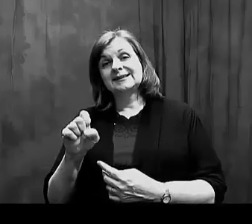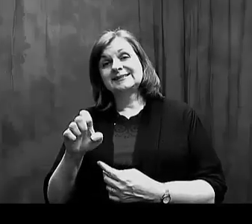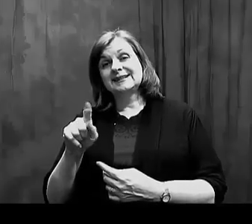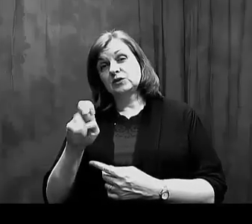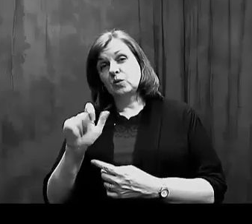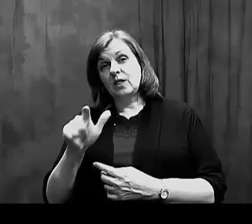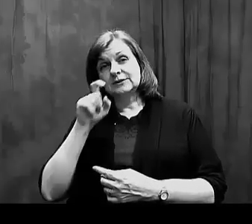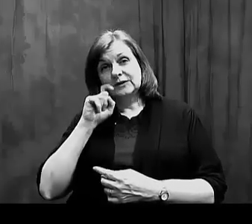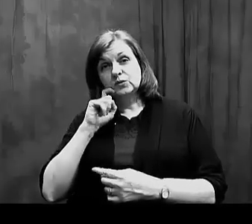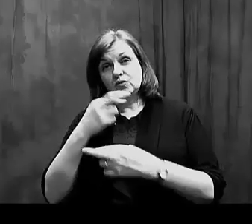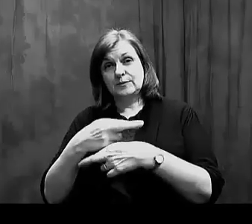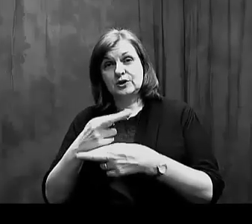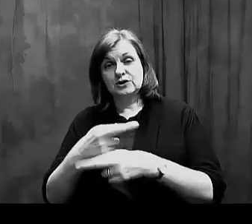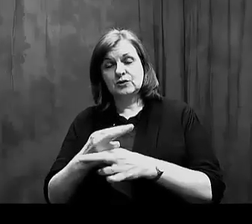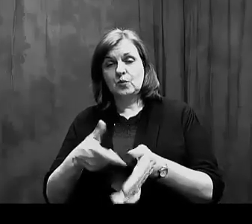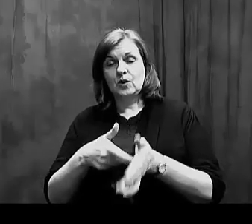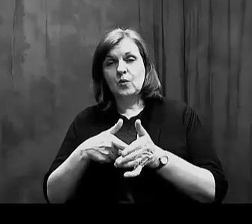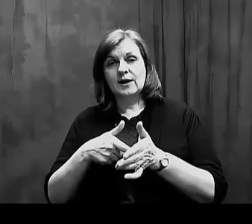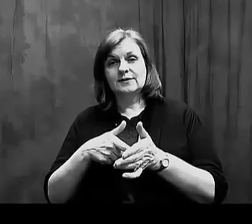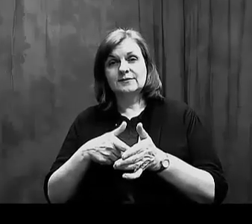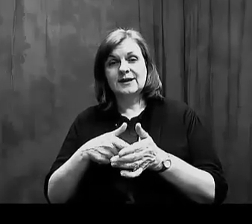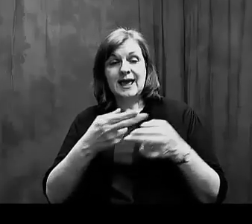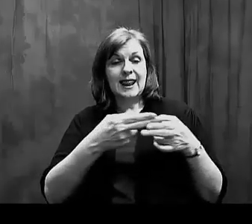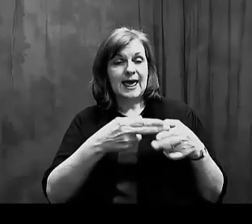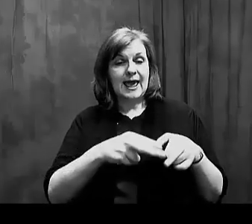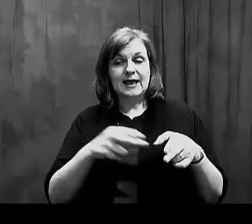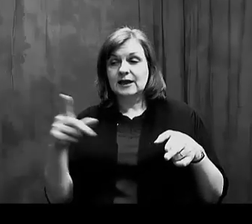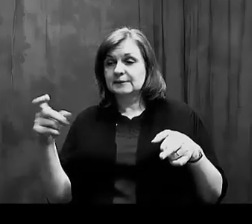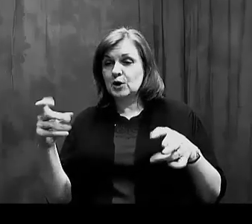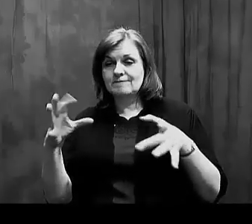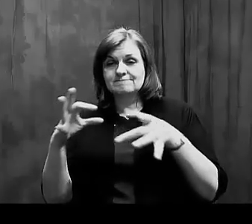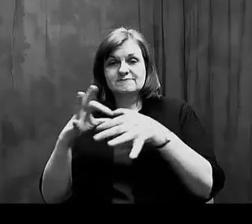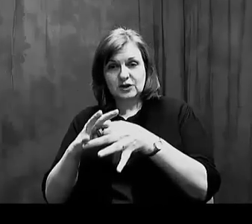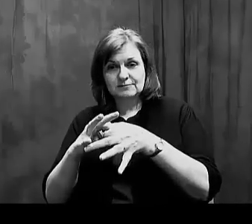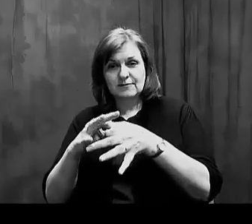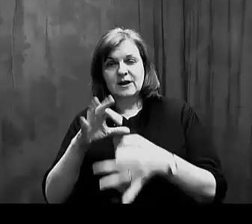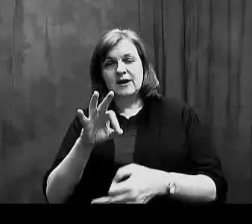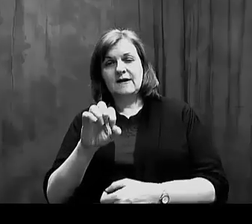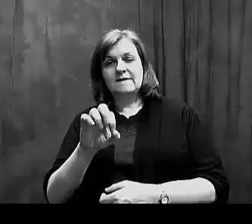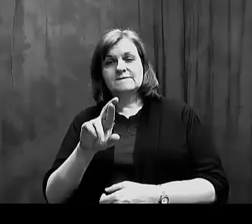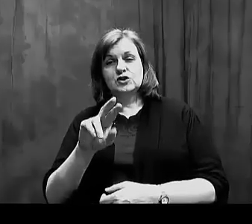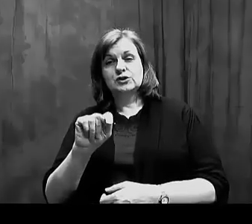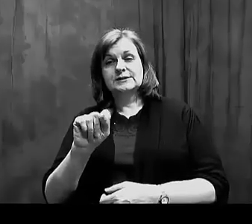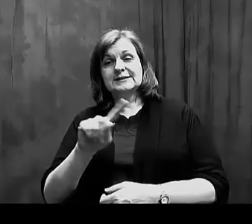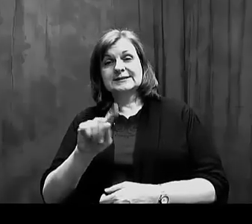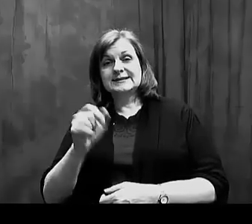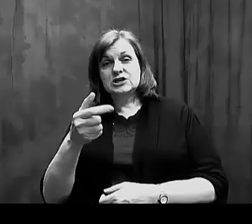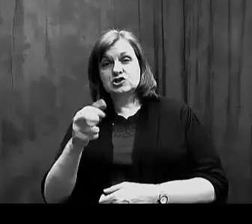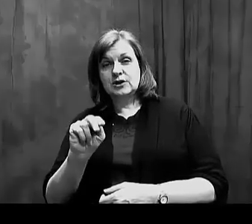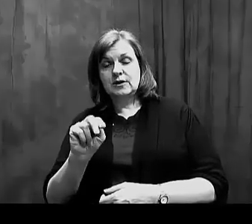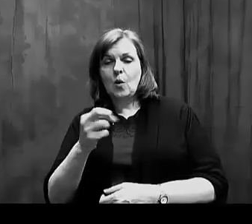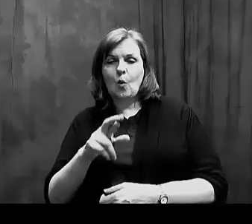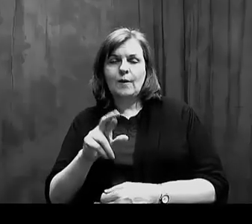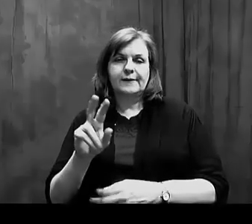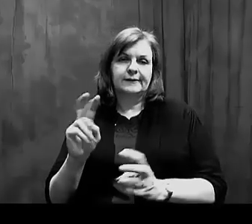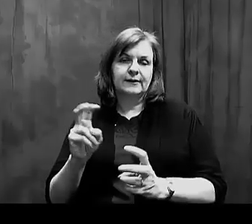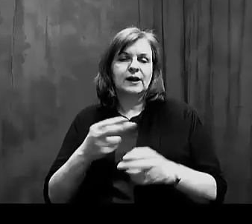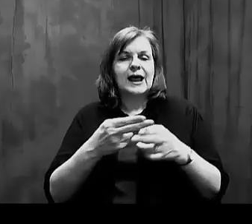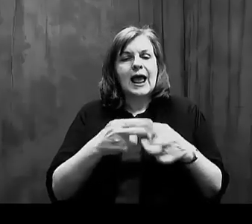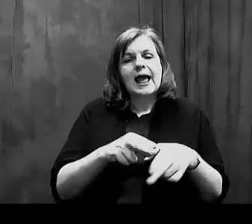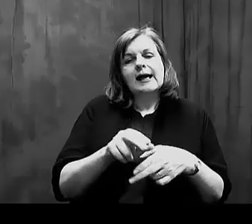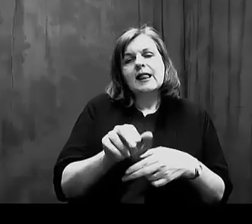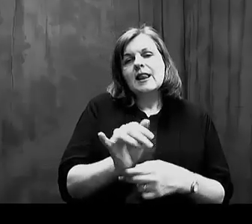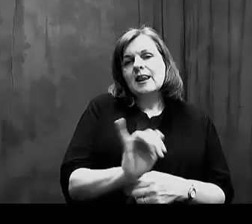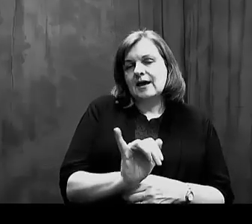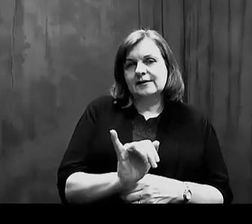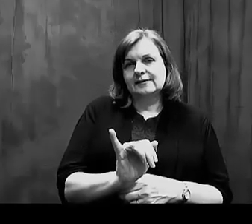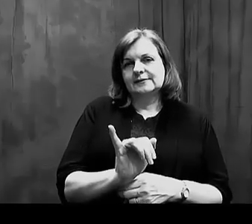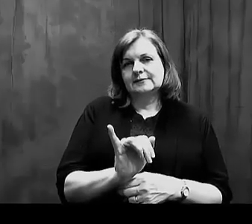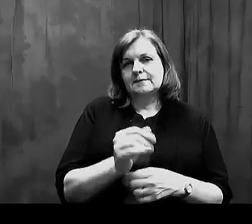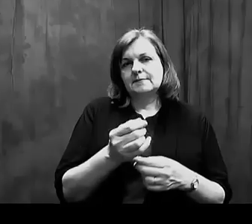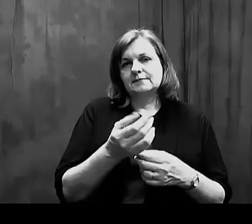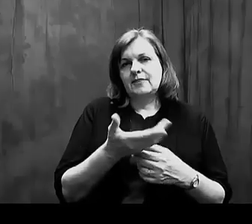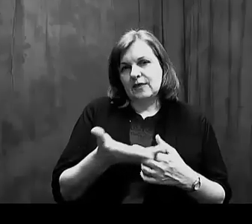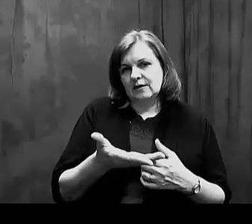asexual reproduction is actually very very quick so we can look at a much faster generation time and turnover of organisms